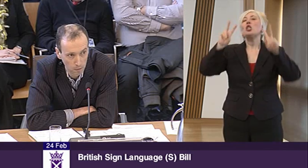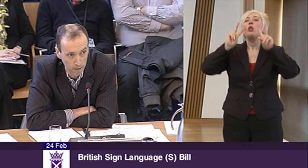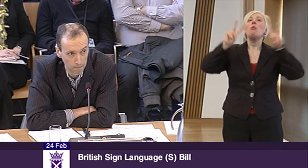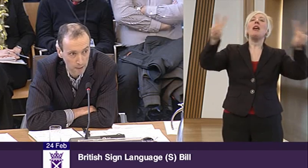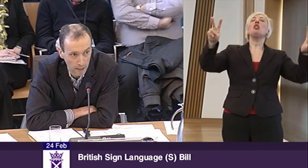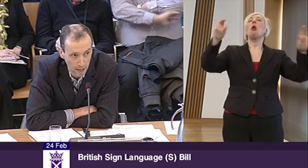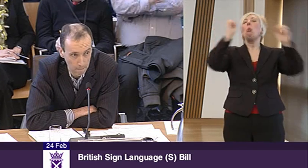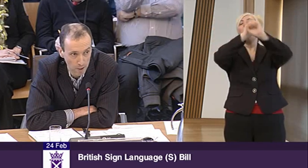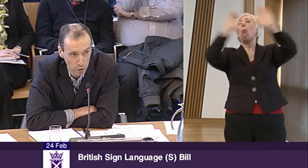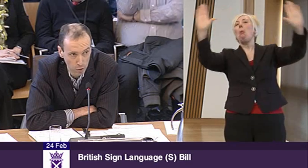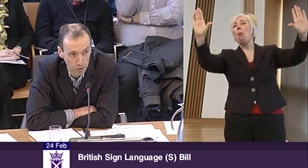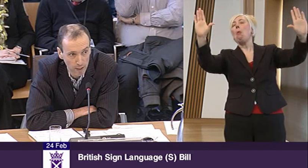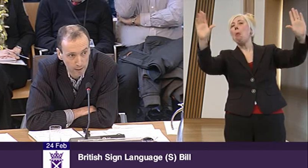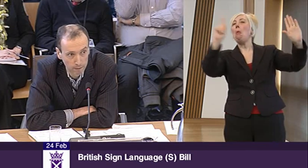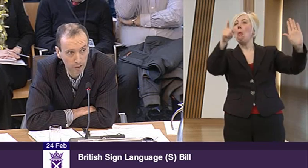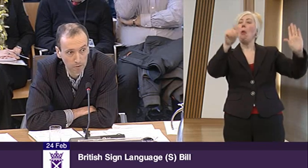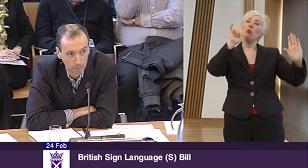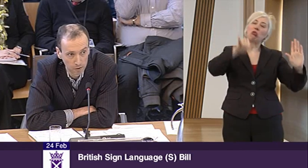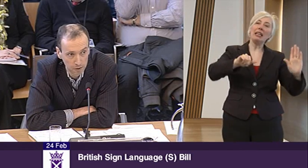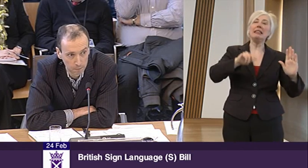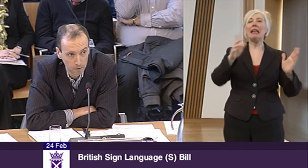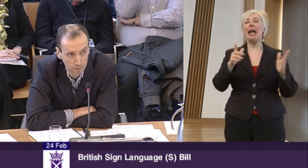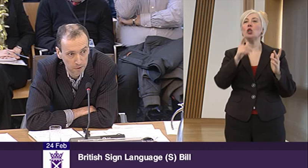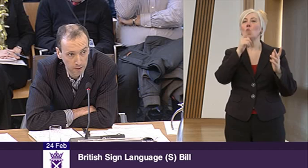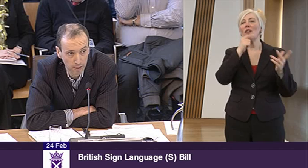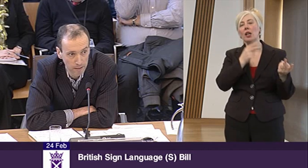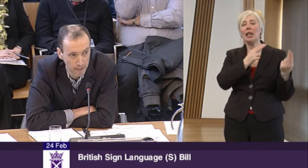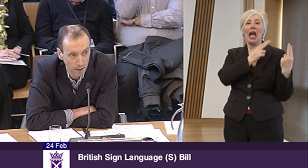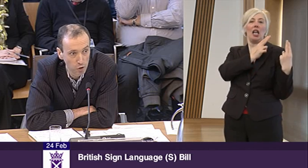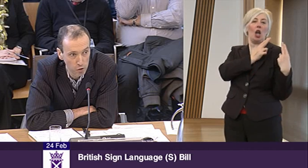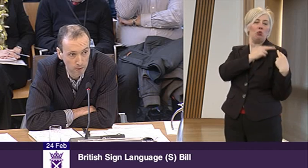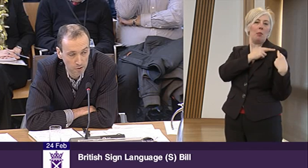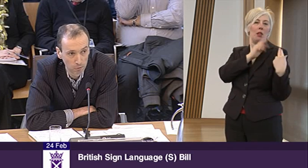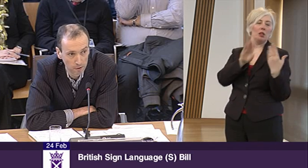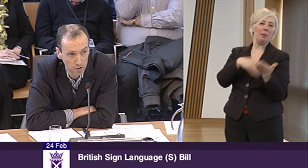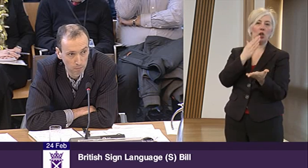and, on the other, ensuring a direct line of accountability for delivery and making